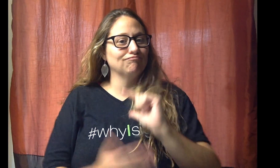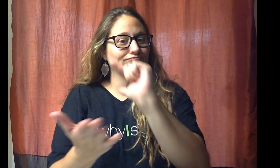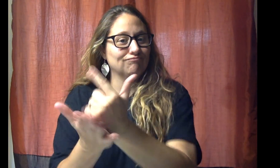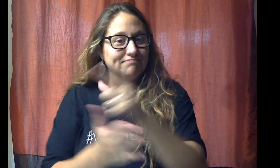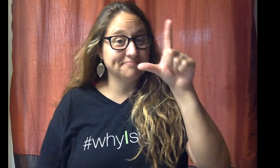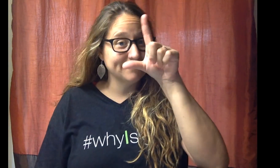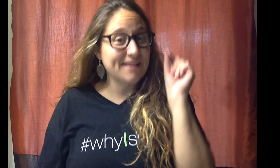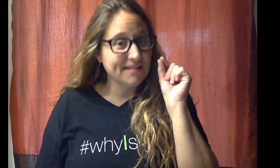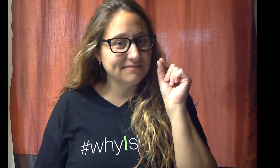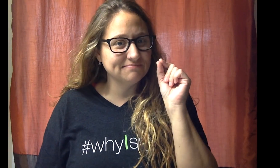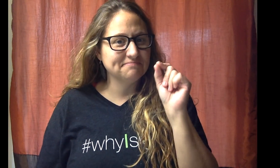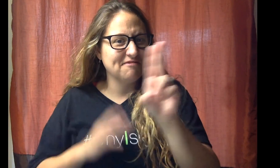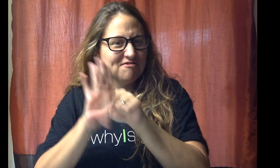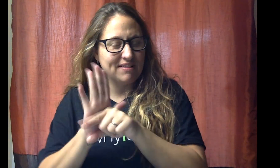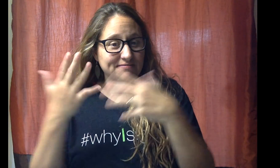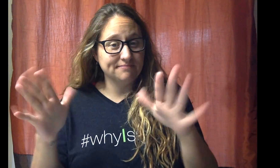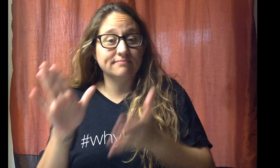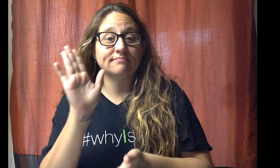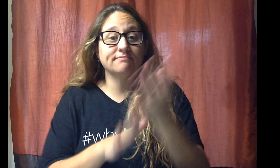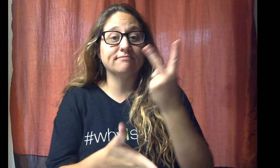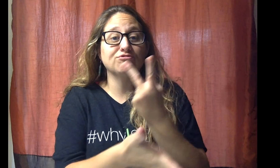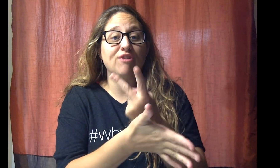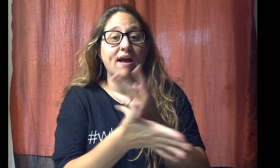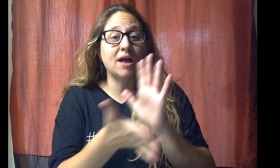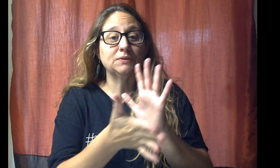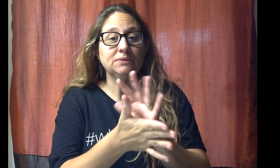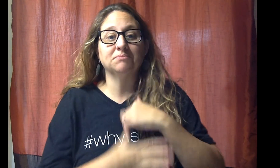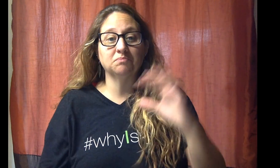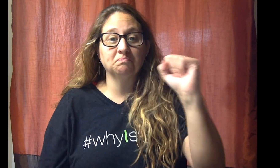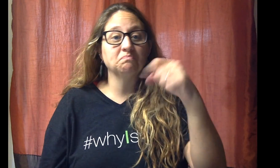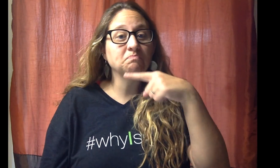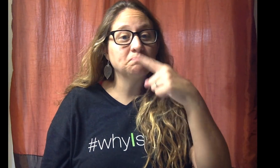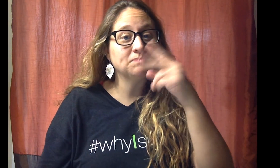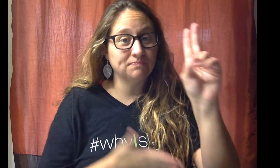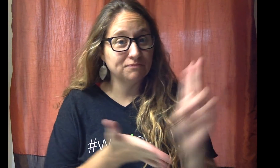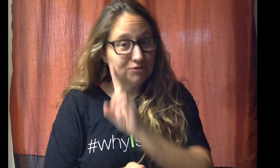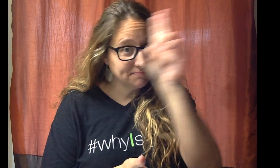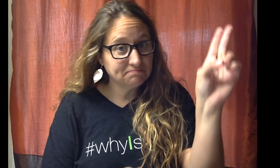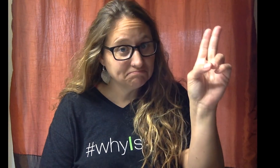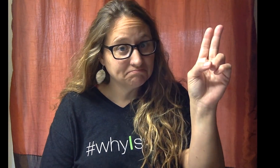I graduated from Gallaudet University as an undergraduate. For graduate school, I went to a “hearing” university.